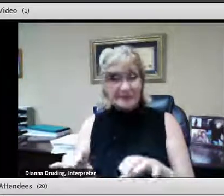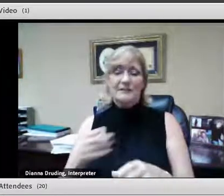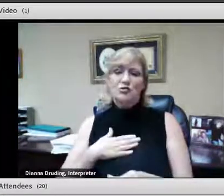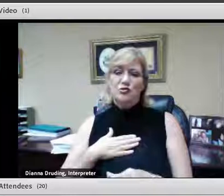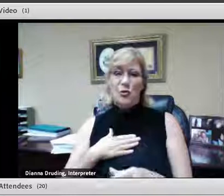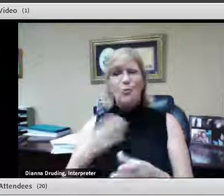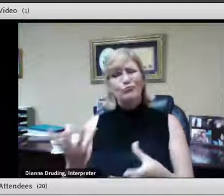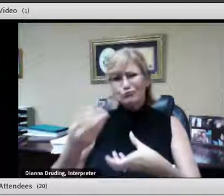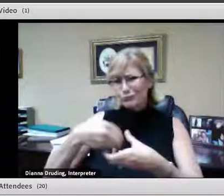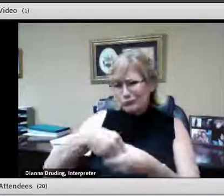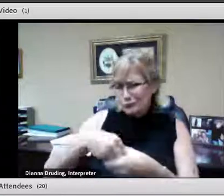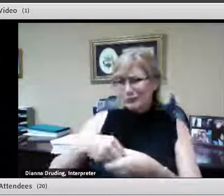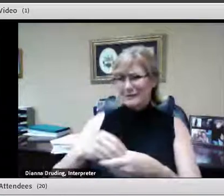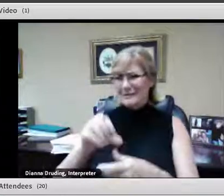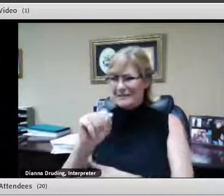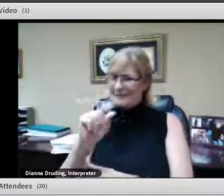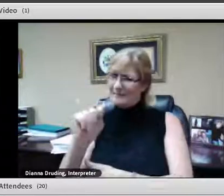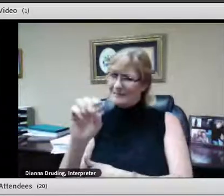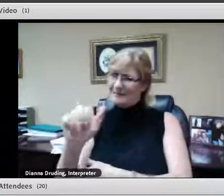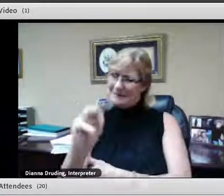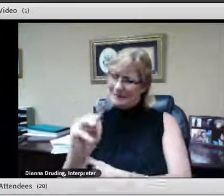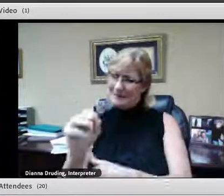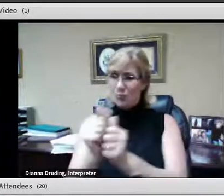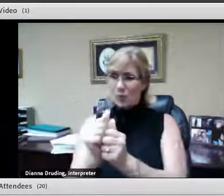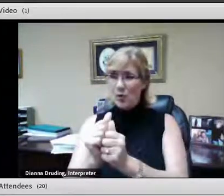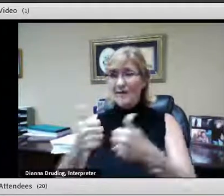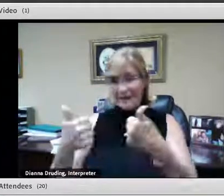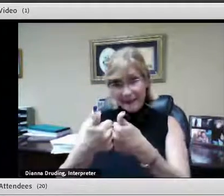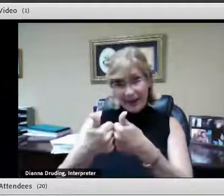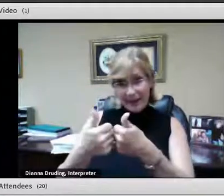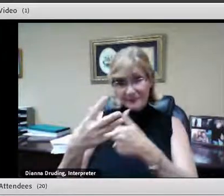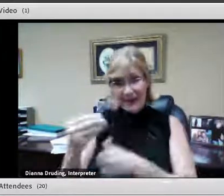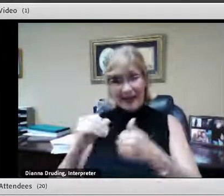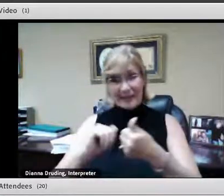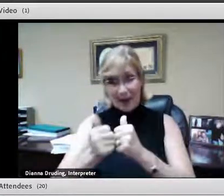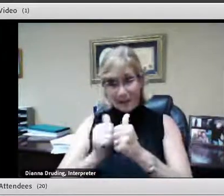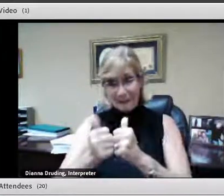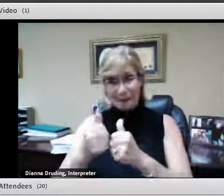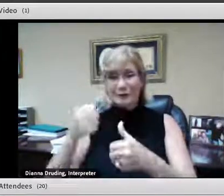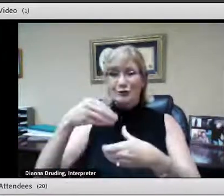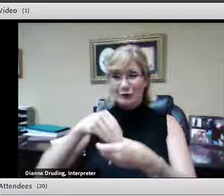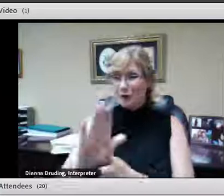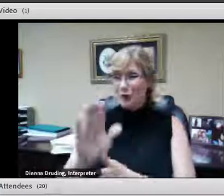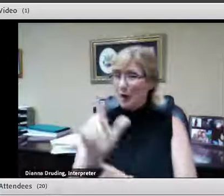but through games and competitions in your library, tell you why STEAM is important